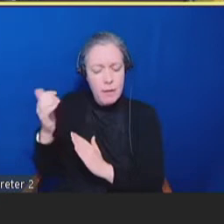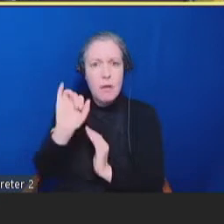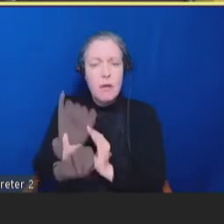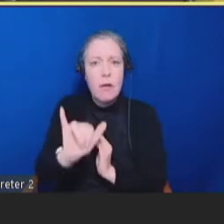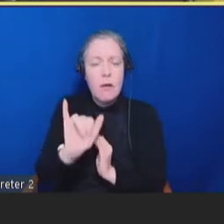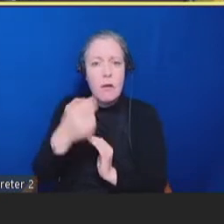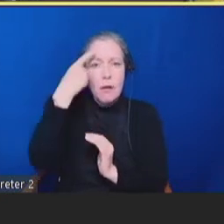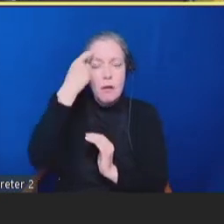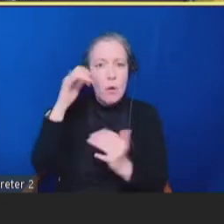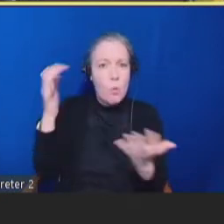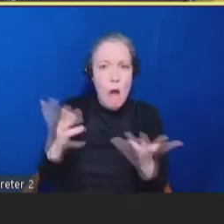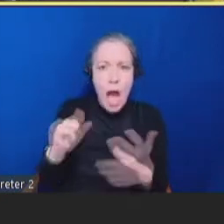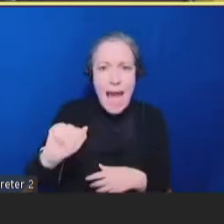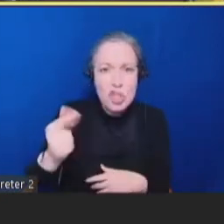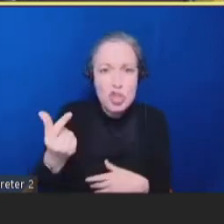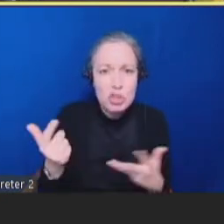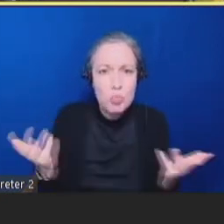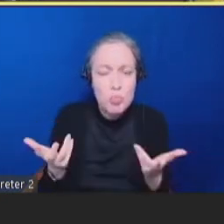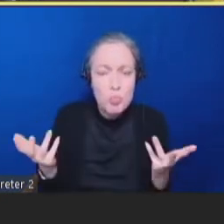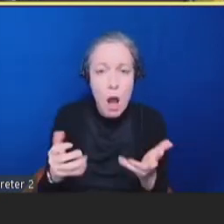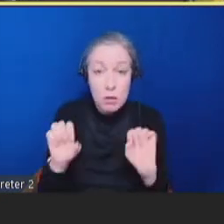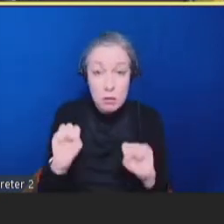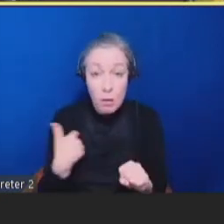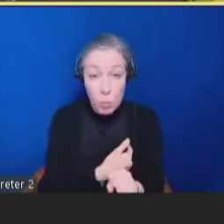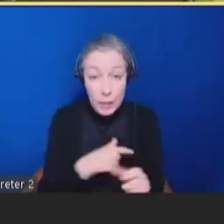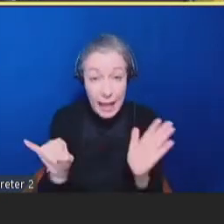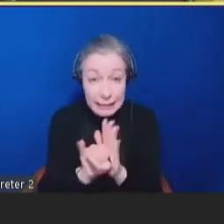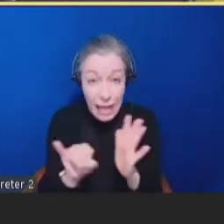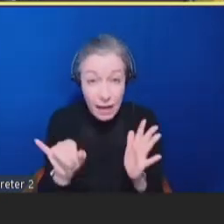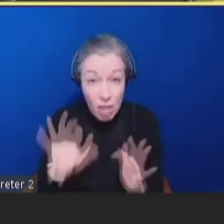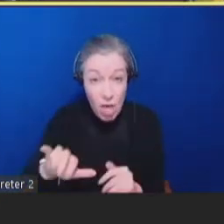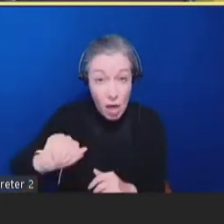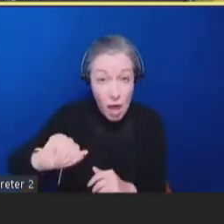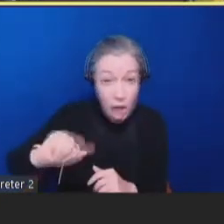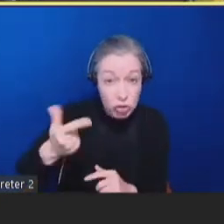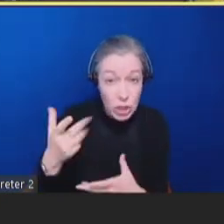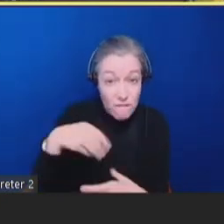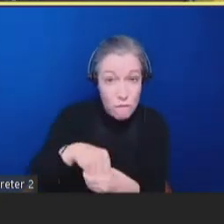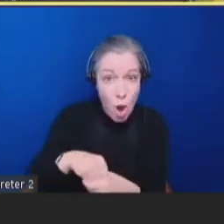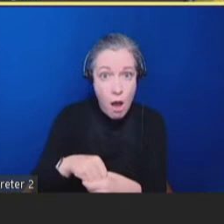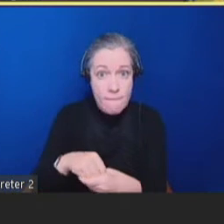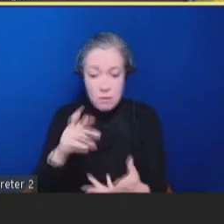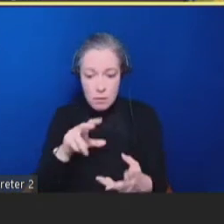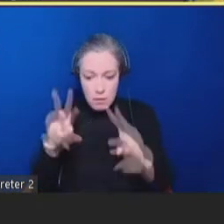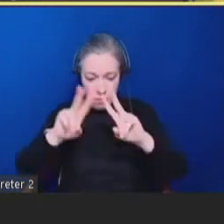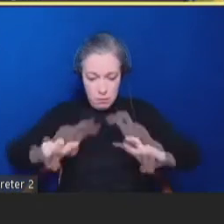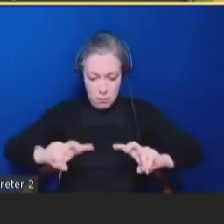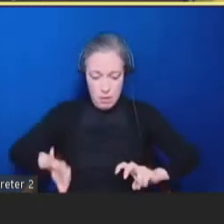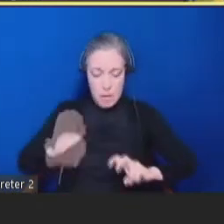perhaps by identifying the antigens, we can then deliver these antigens to other pancreatic